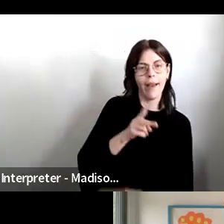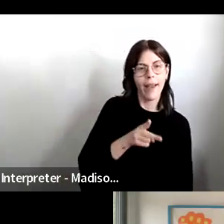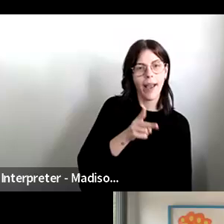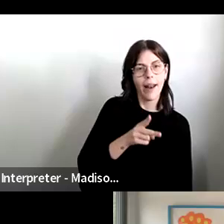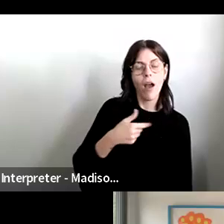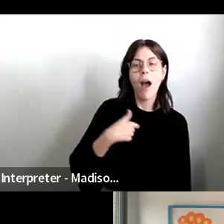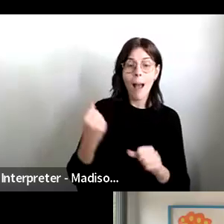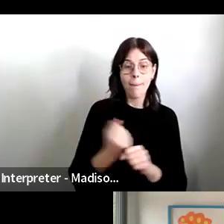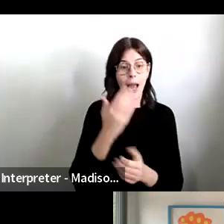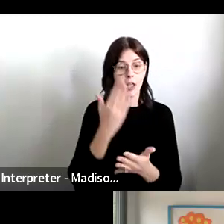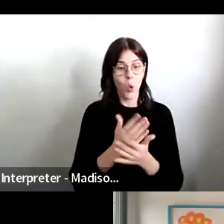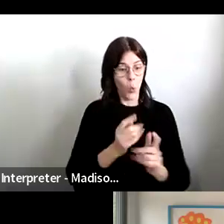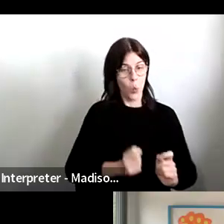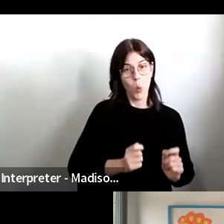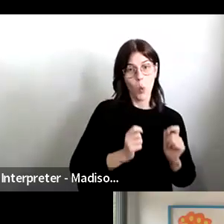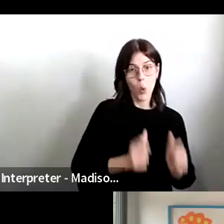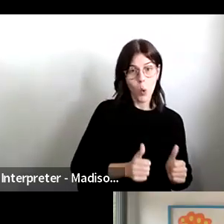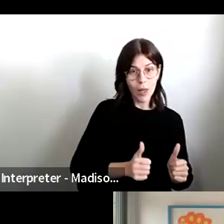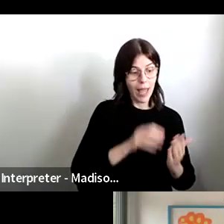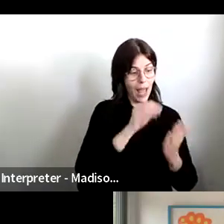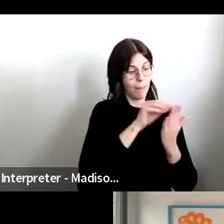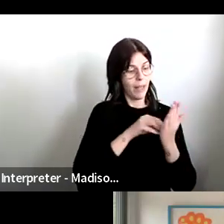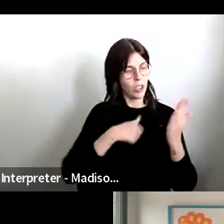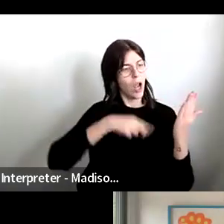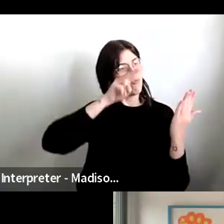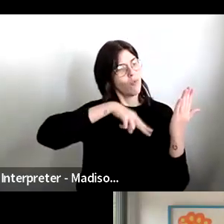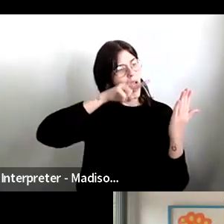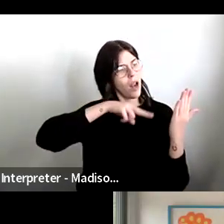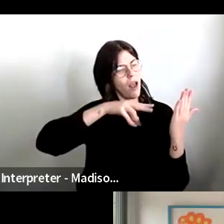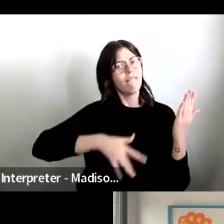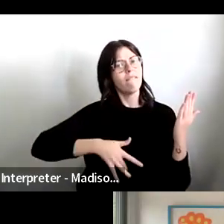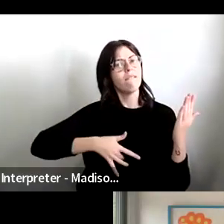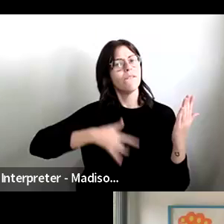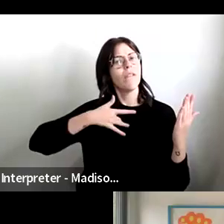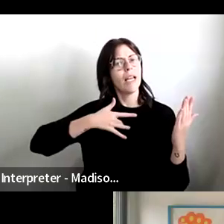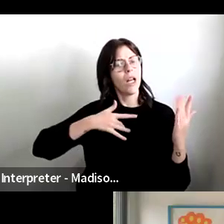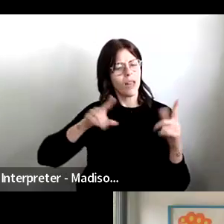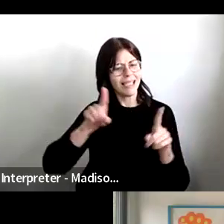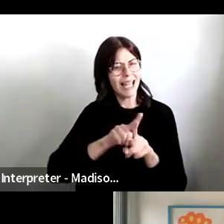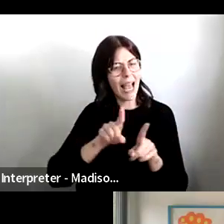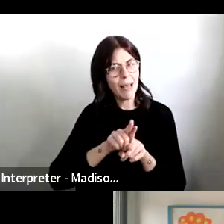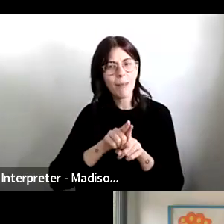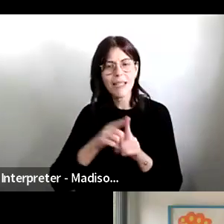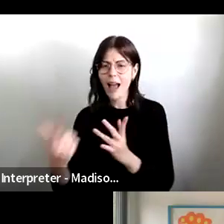the early applications that I read feel sort of in the same line as the others,